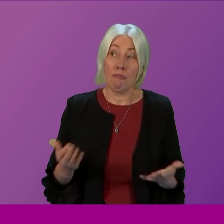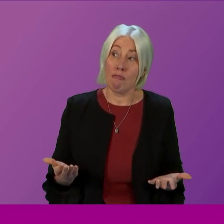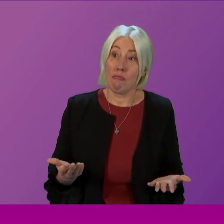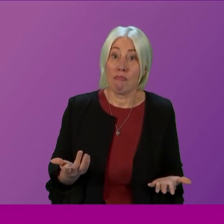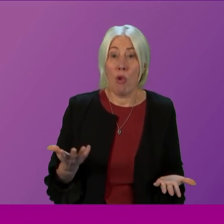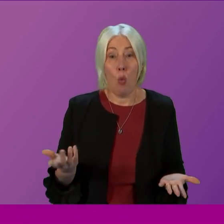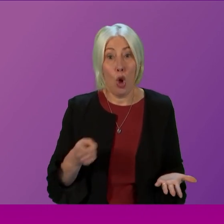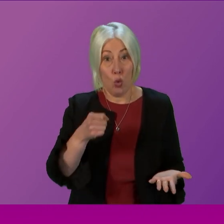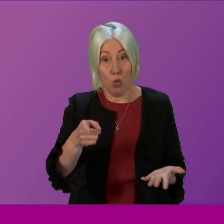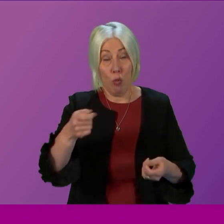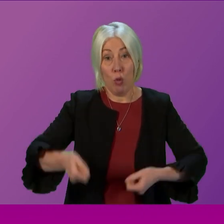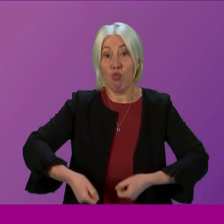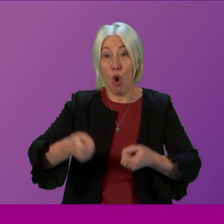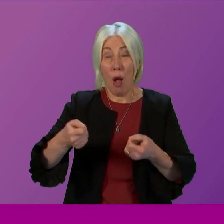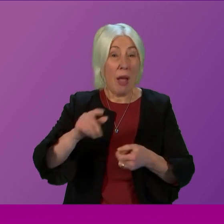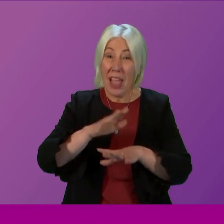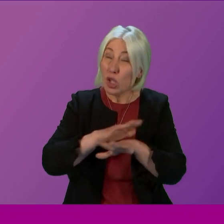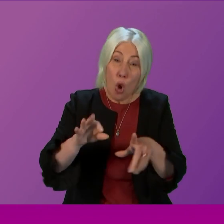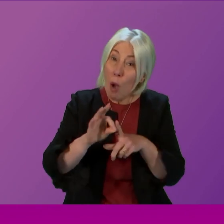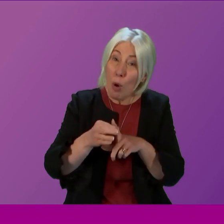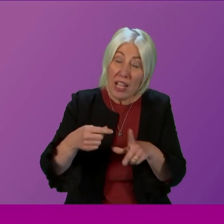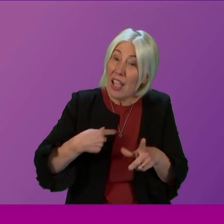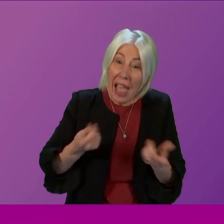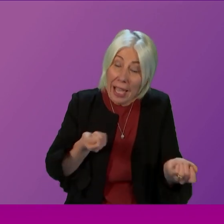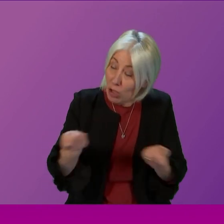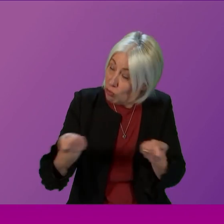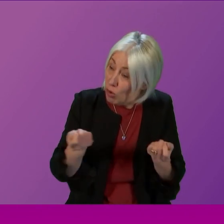The points that the member raises are not points that I can rule on from the chair. I